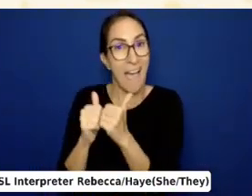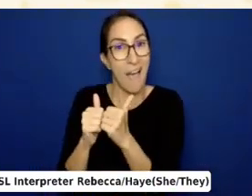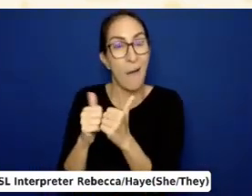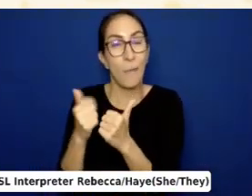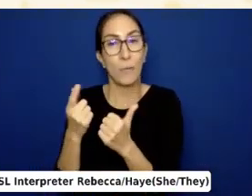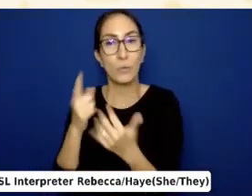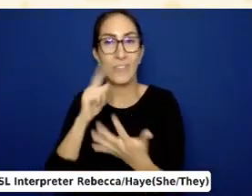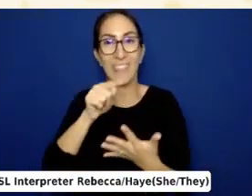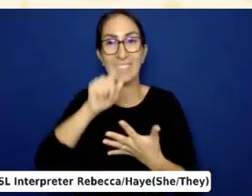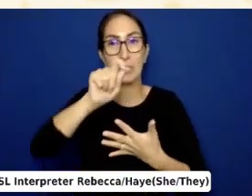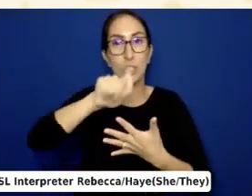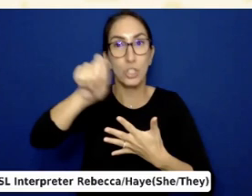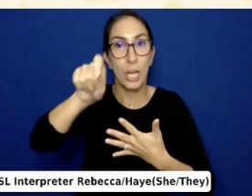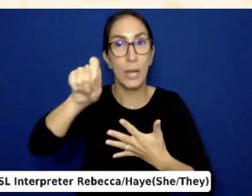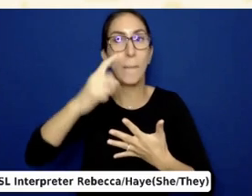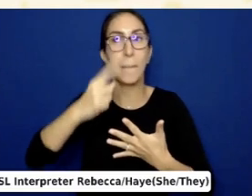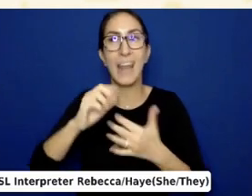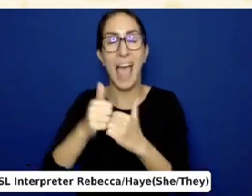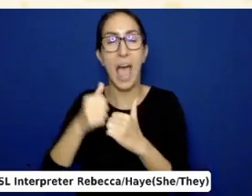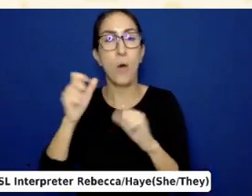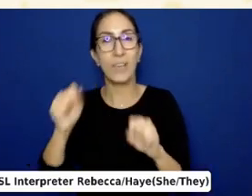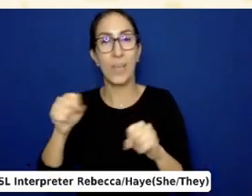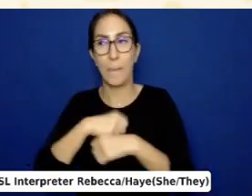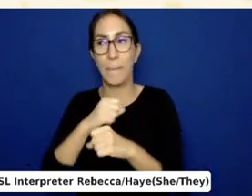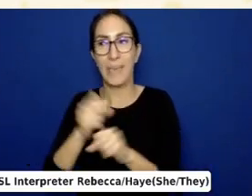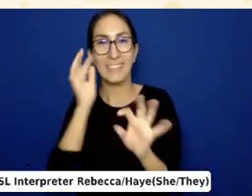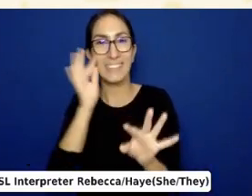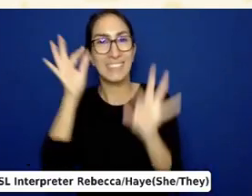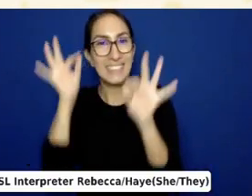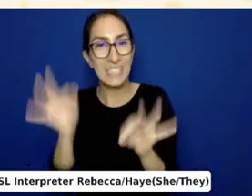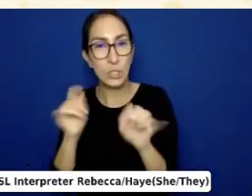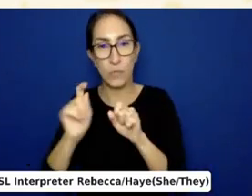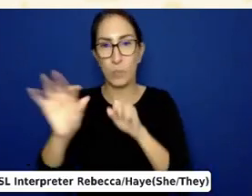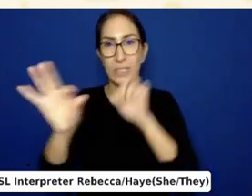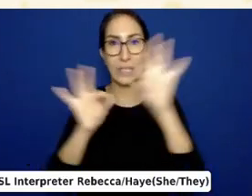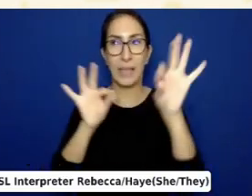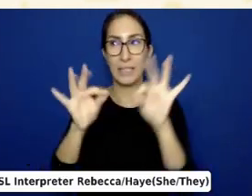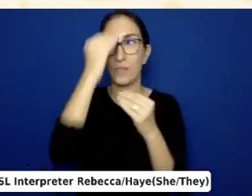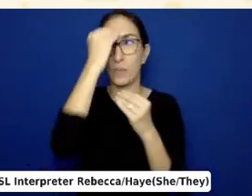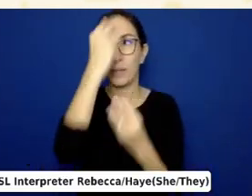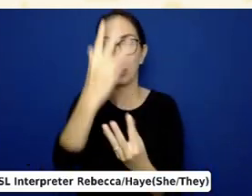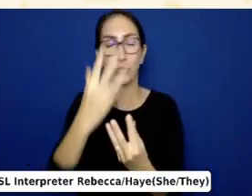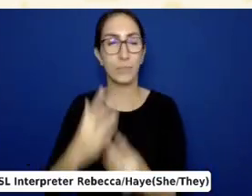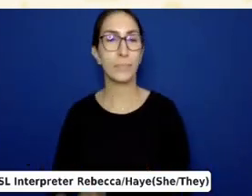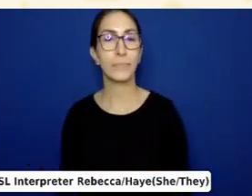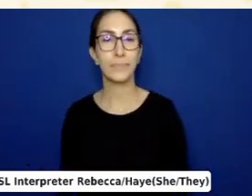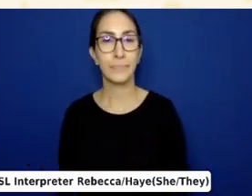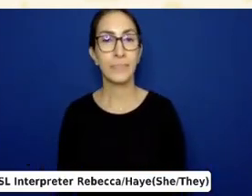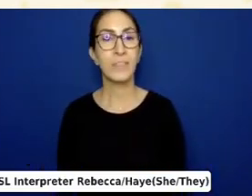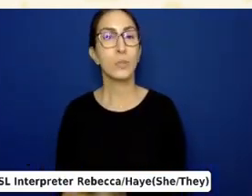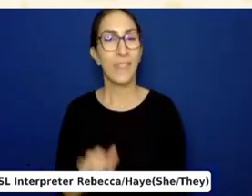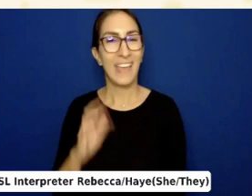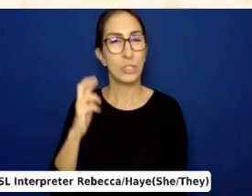But how can we make a decision through the selection of the information? So that's why